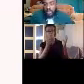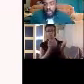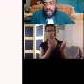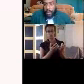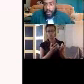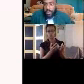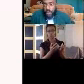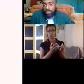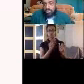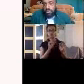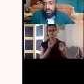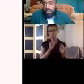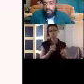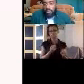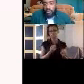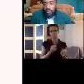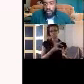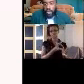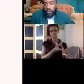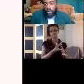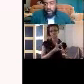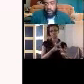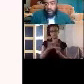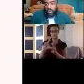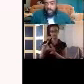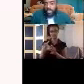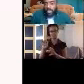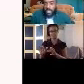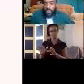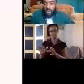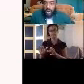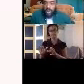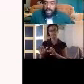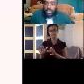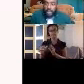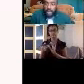dynamic as well, for folks who are kind of wondering what this is, where our ideas here